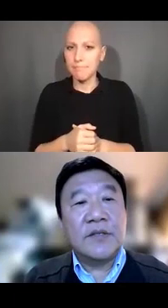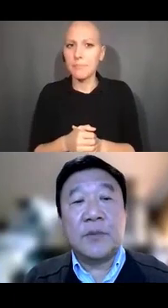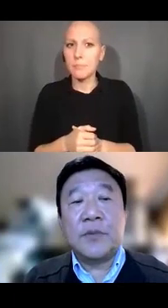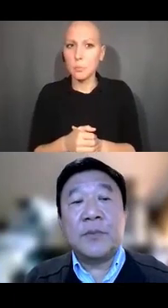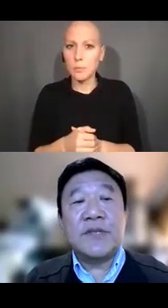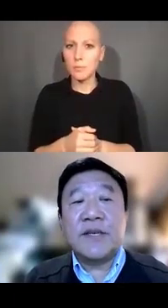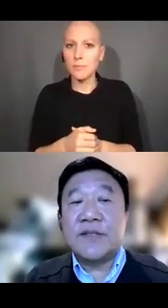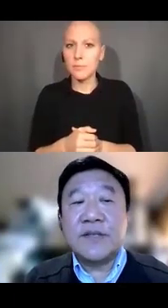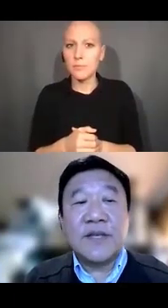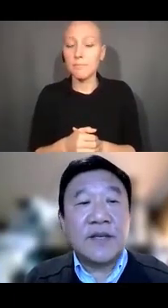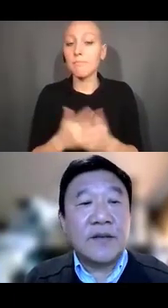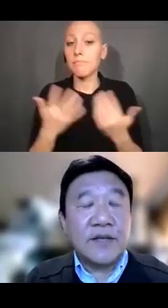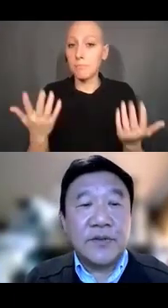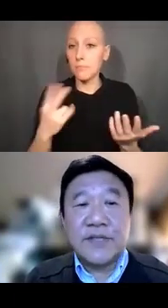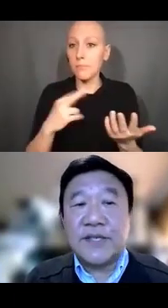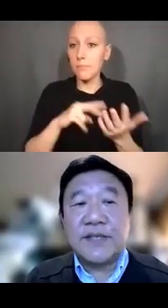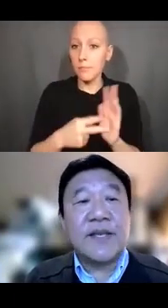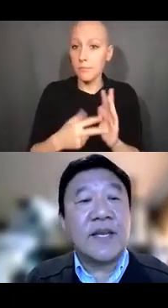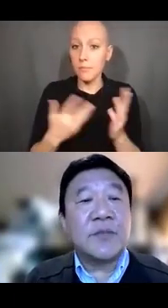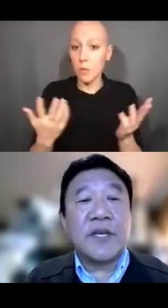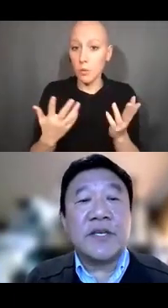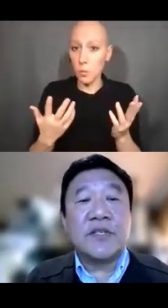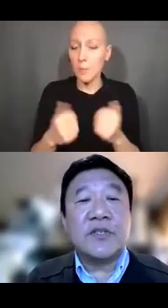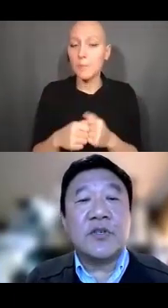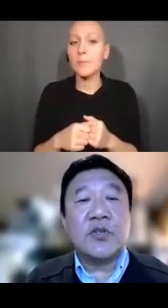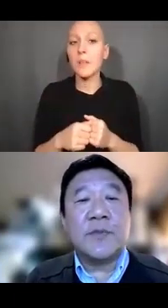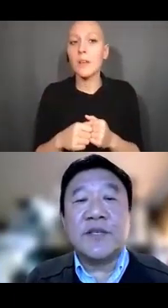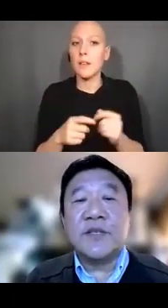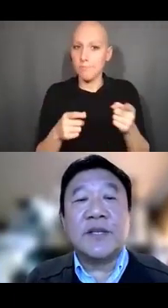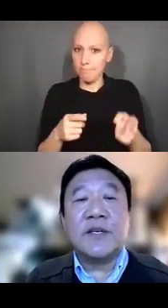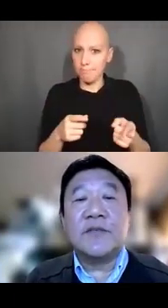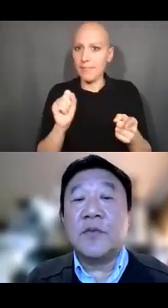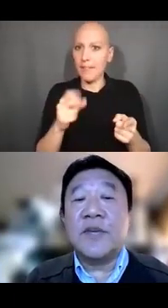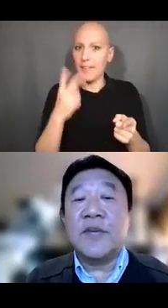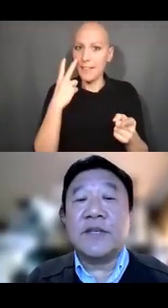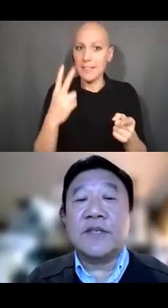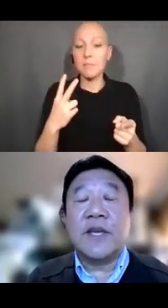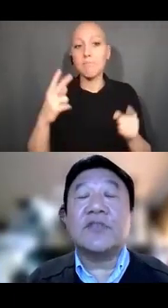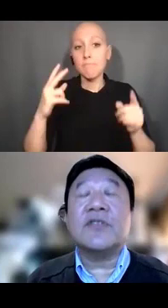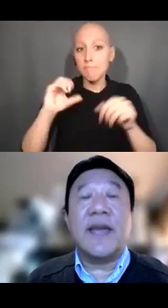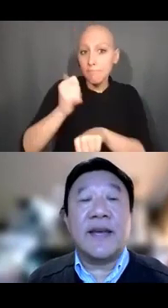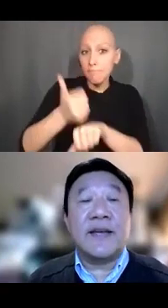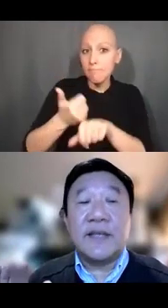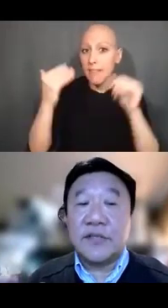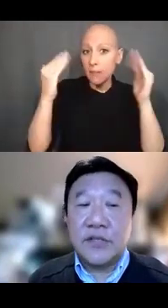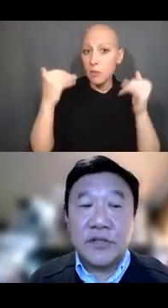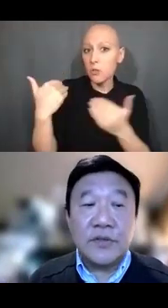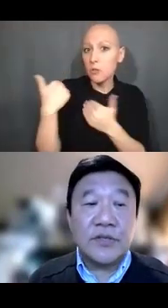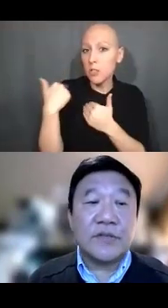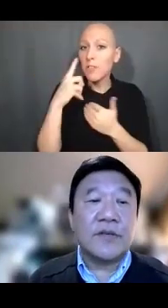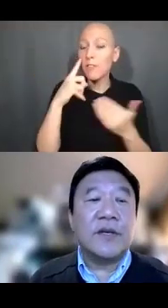So the purpose is to as you can see, set expectations and responsibilities for investigators and institutions